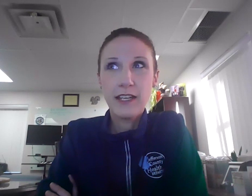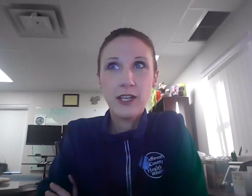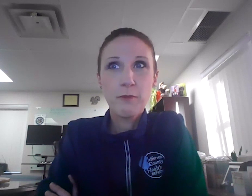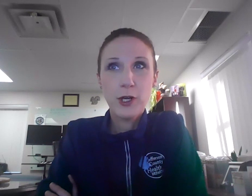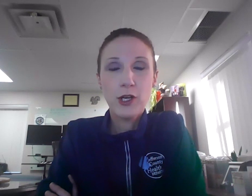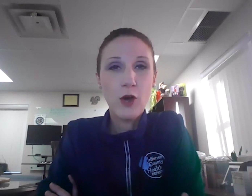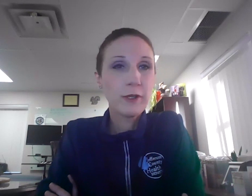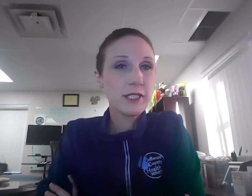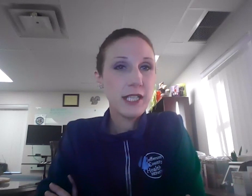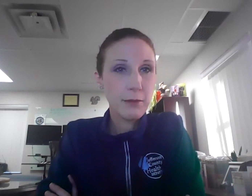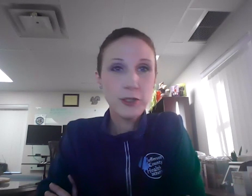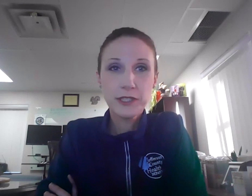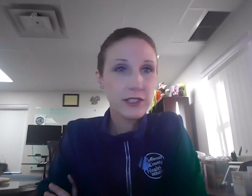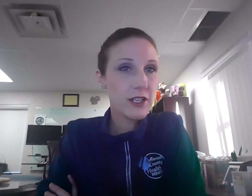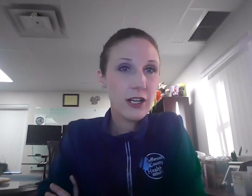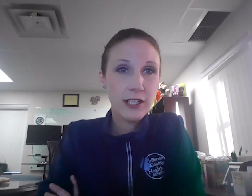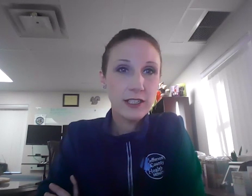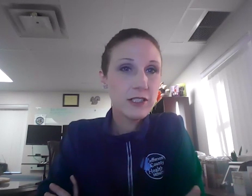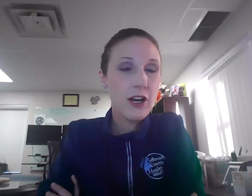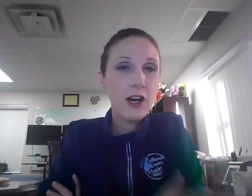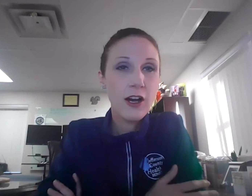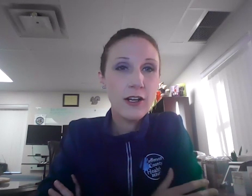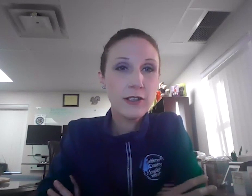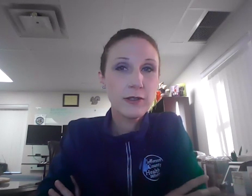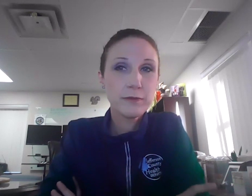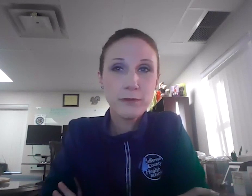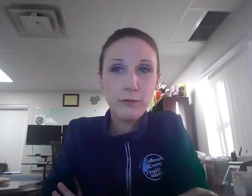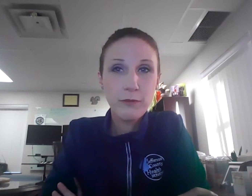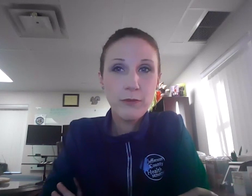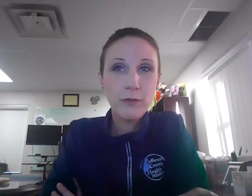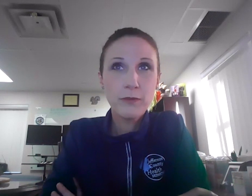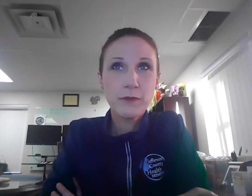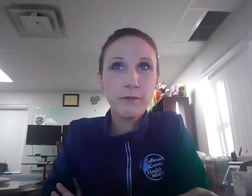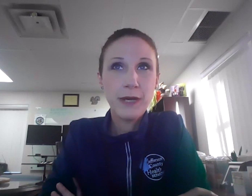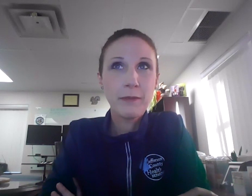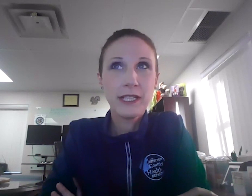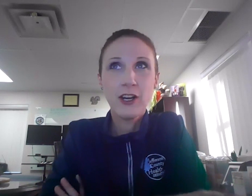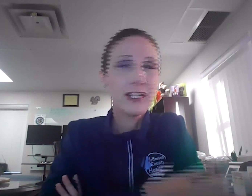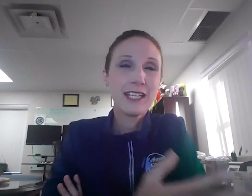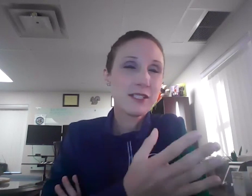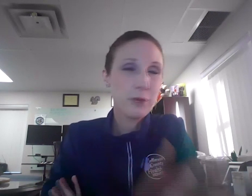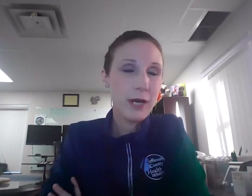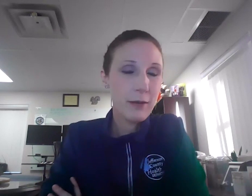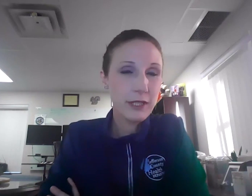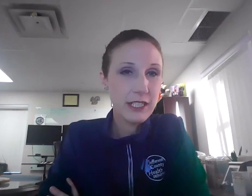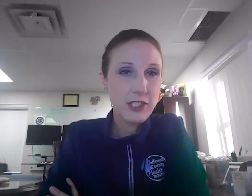THIS WEEK AND THE NUMBER OF CASES WE HAVE 673 POSITIVE. THAT WERE REPORTED AND.